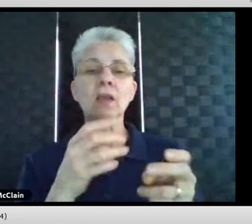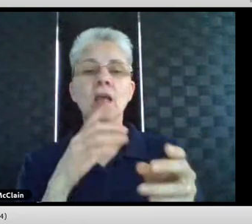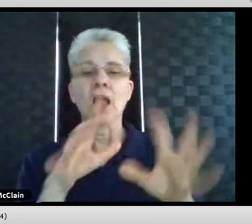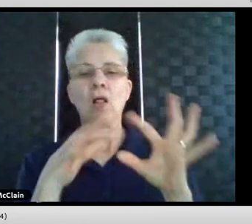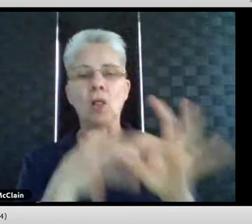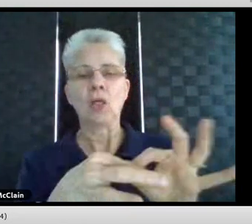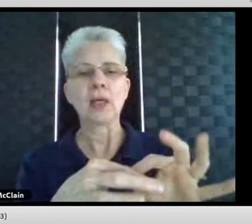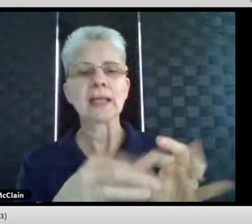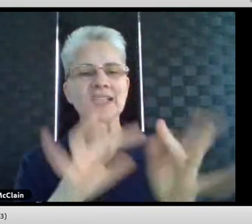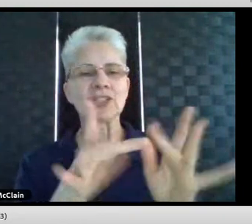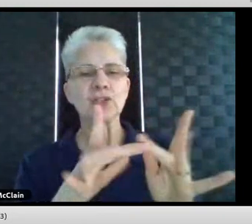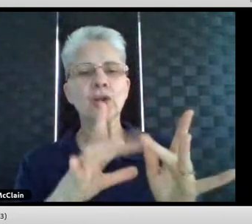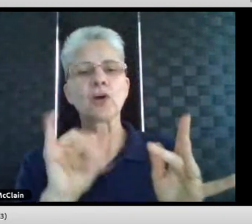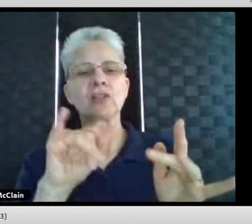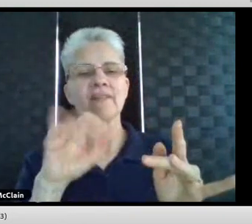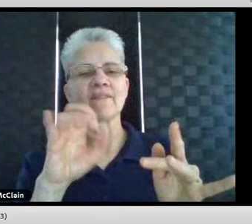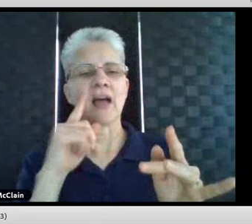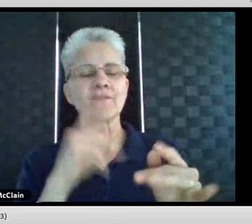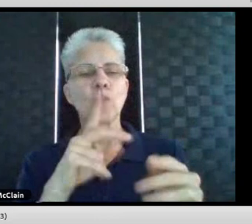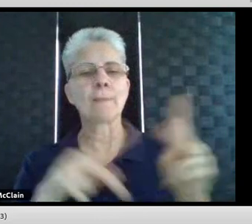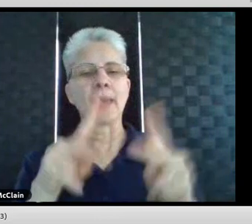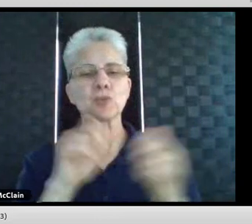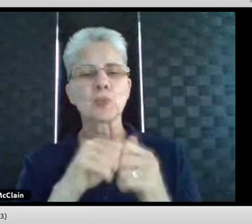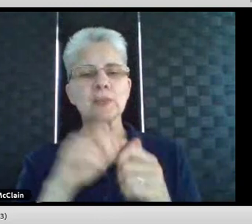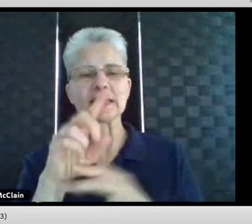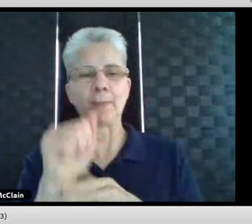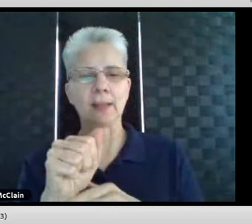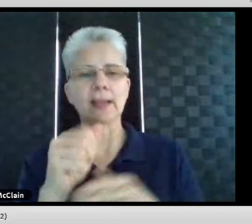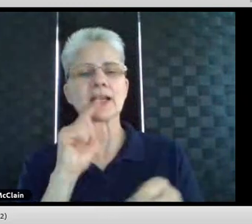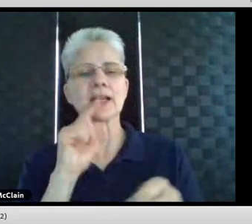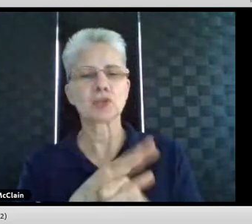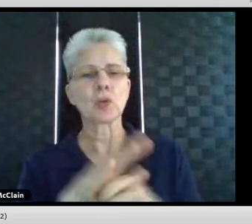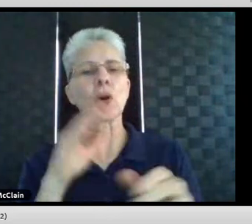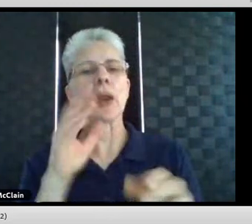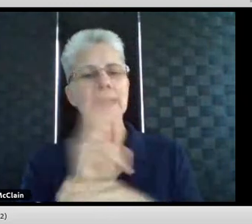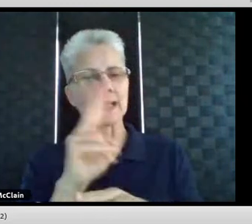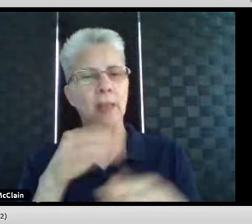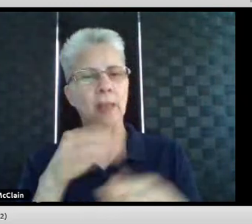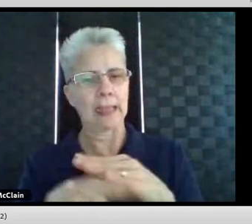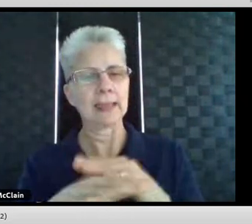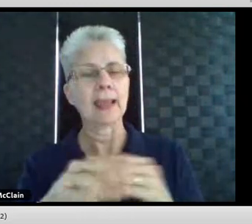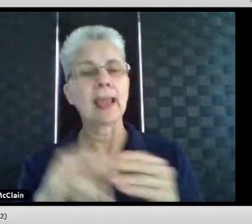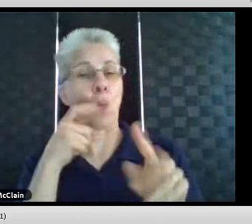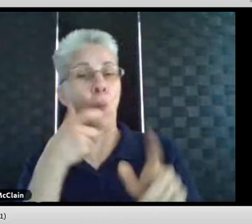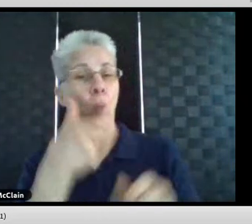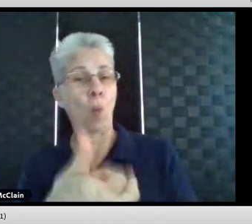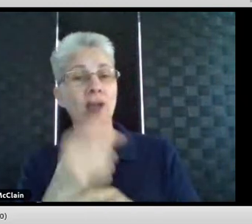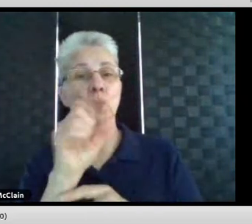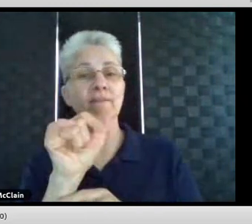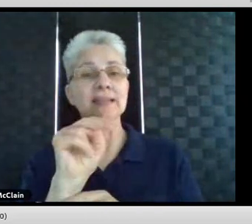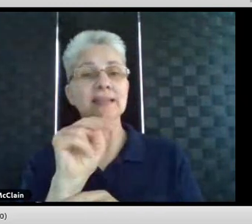With Disabilities: Ensure Accessibility!" As always, we encourage you to keep an eye on the SWFLN CE calendar,